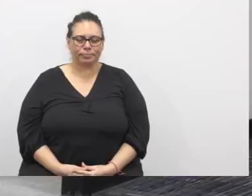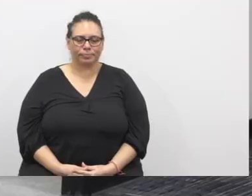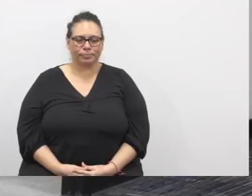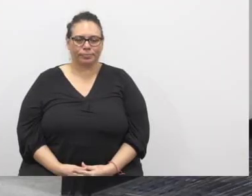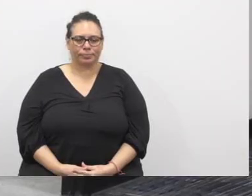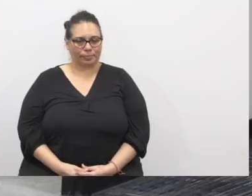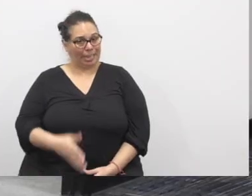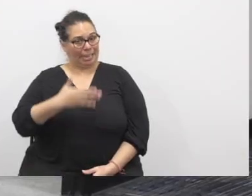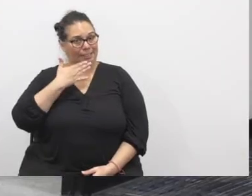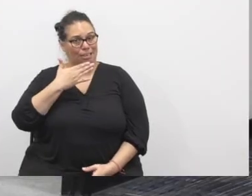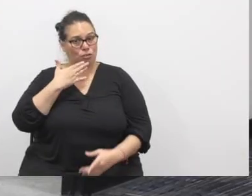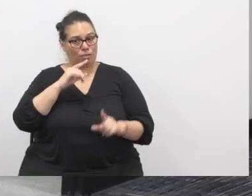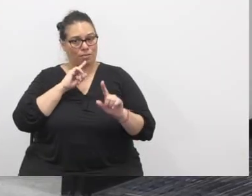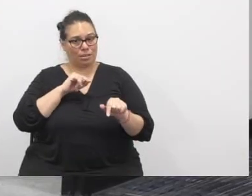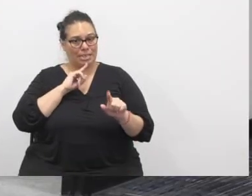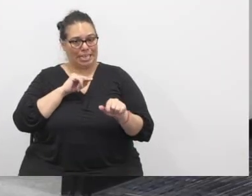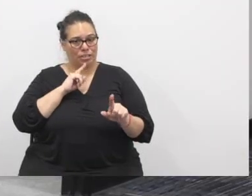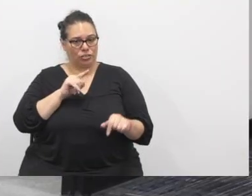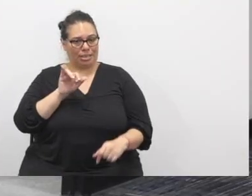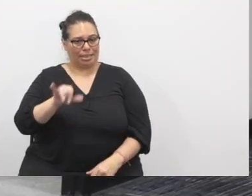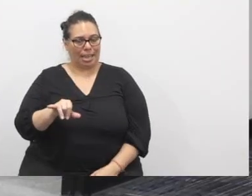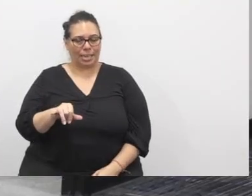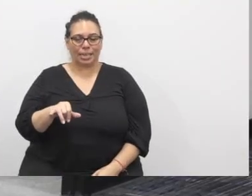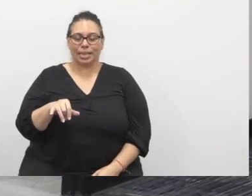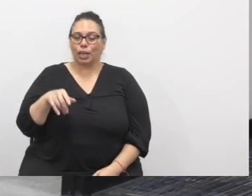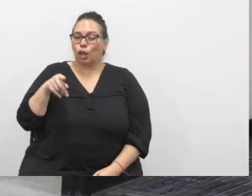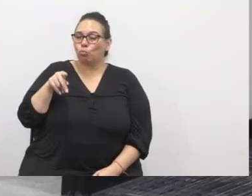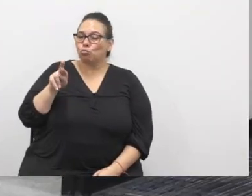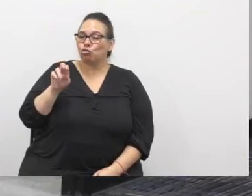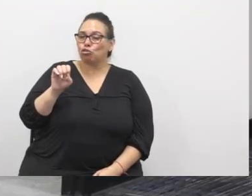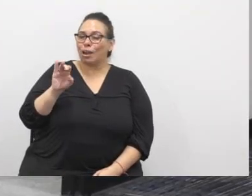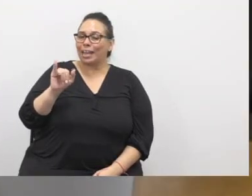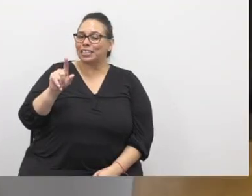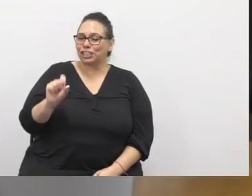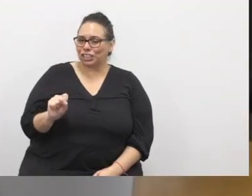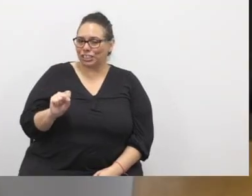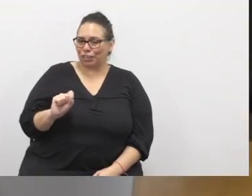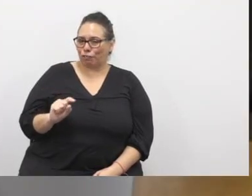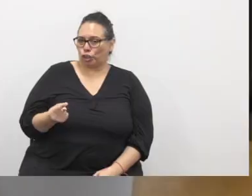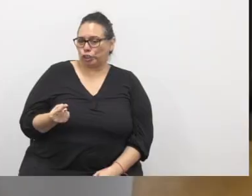Thank you for answering that. Precious, first you, and then Naza, I'm gonna turn to you